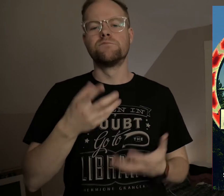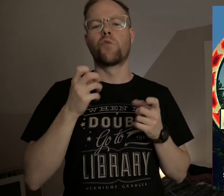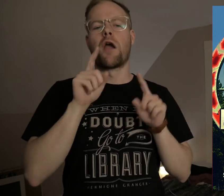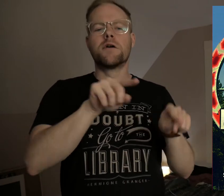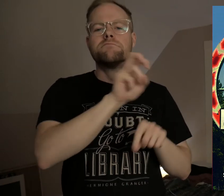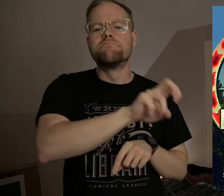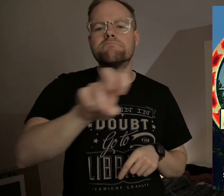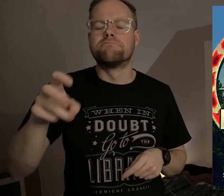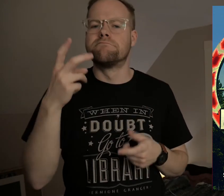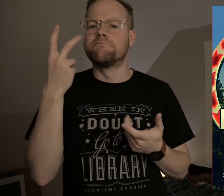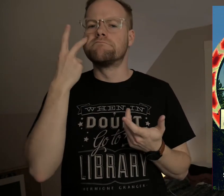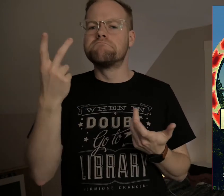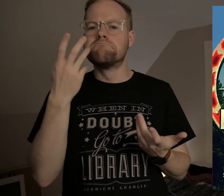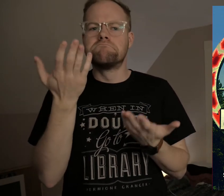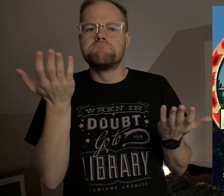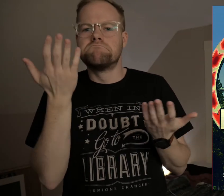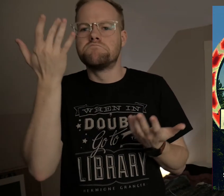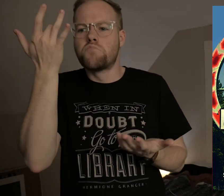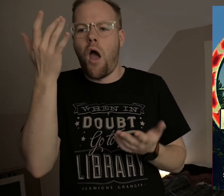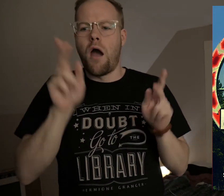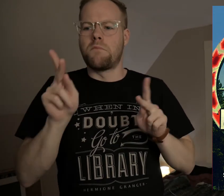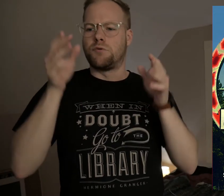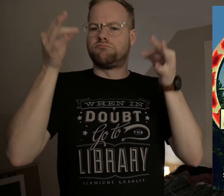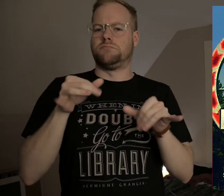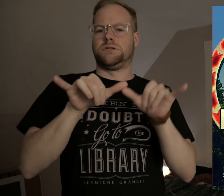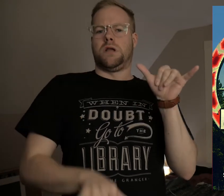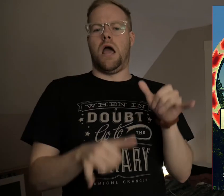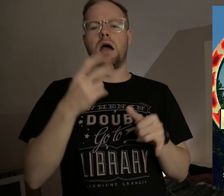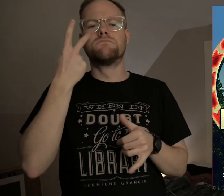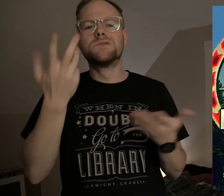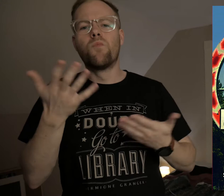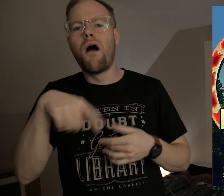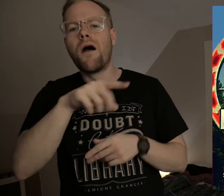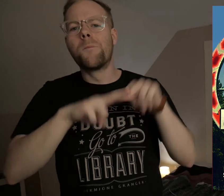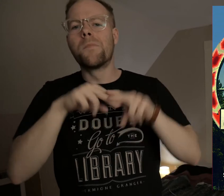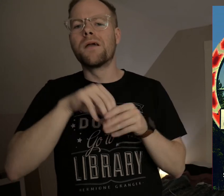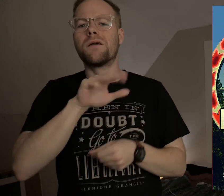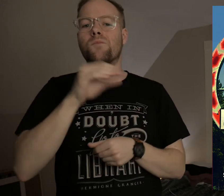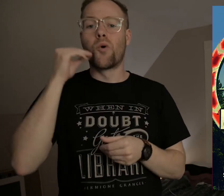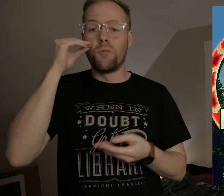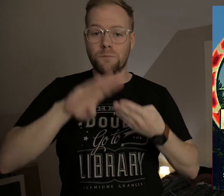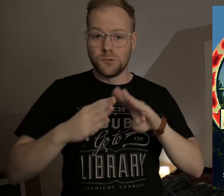She wanted to travel these parts to see why people chose to stay, see what they’ve built in their home communities.